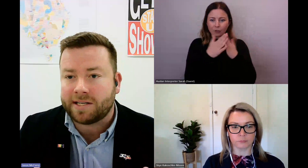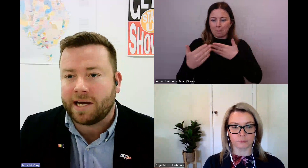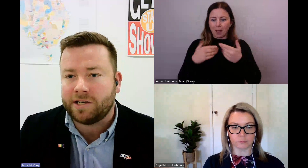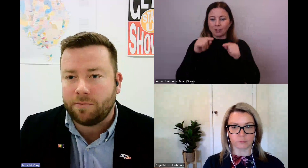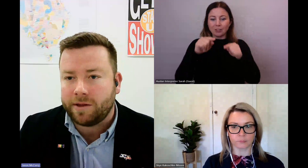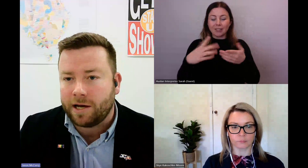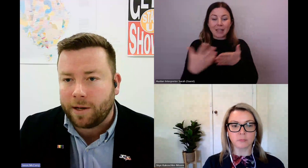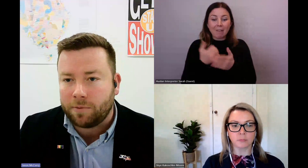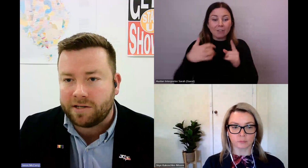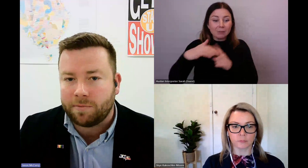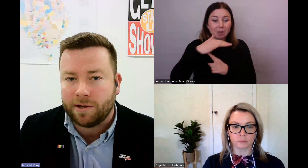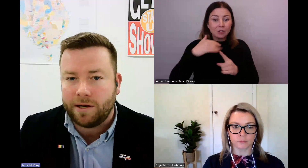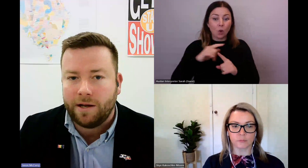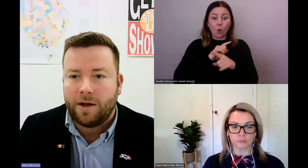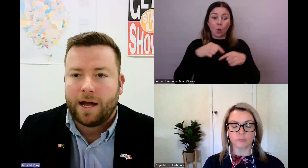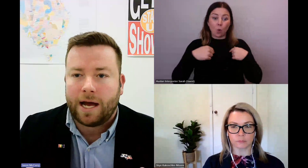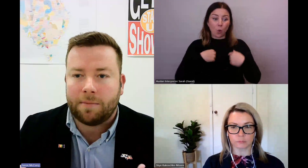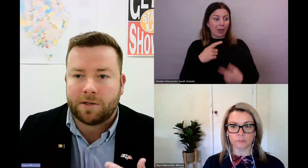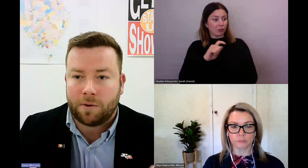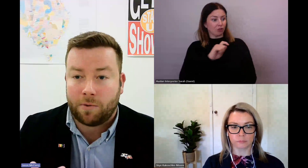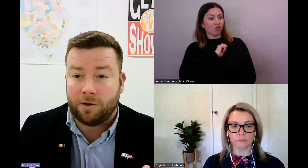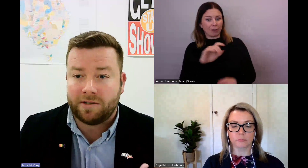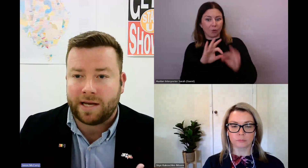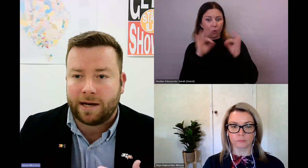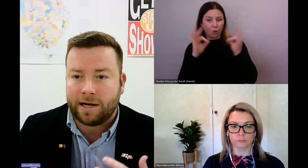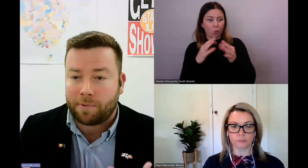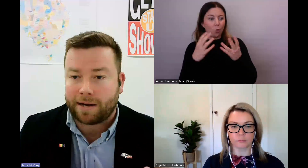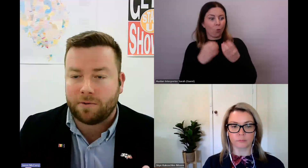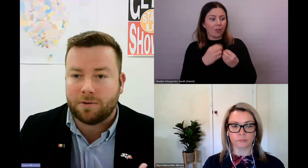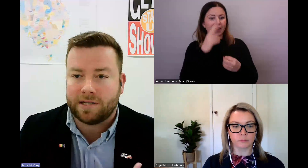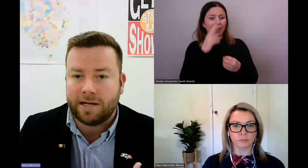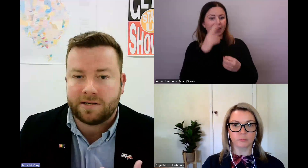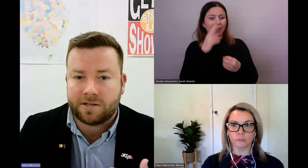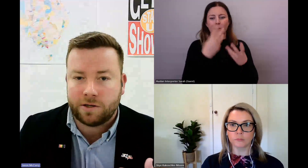organisation with young people with disability so we want to use that in a practical sense